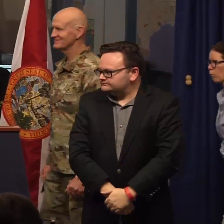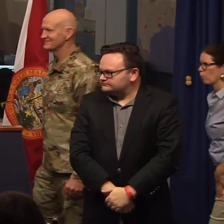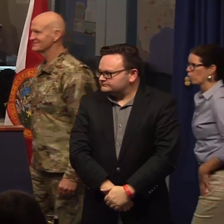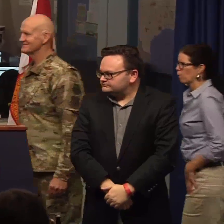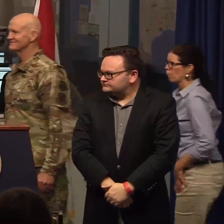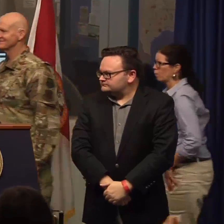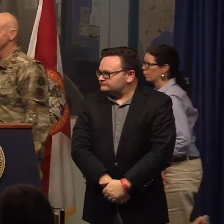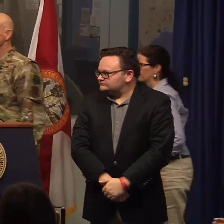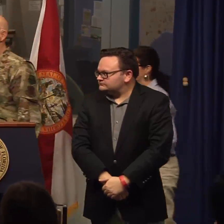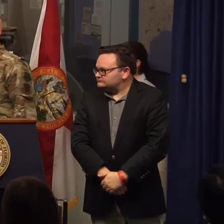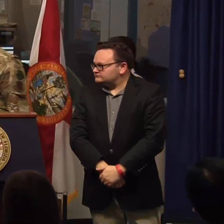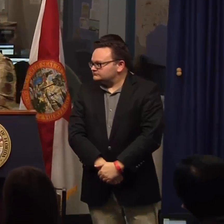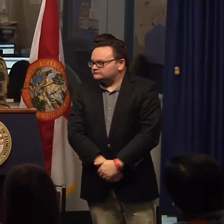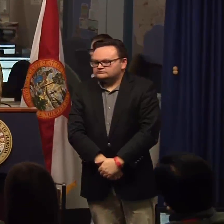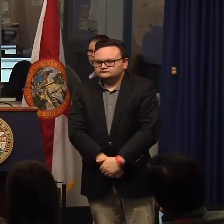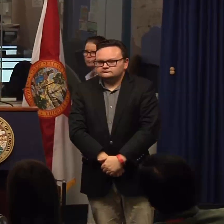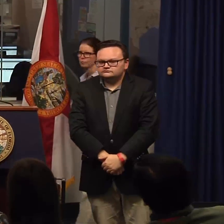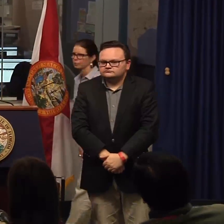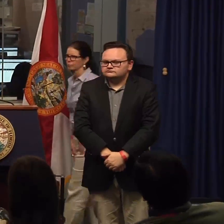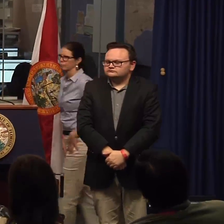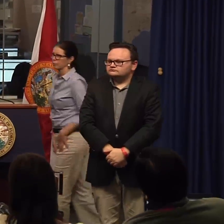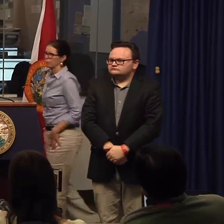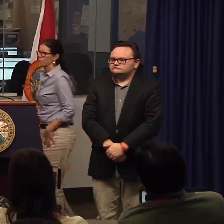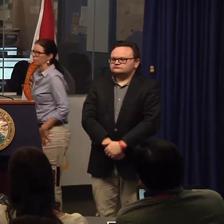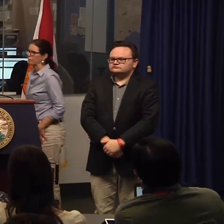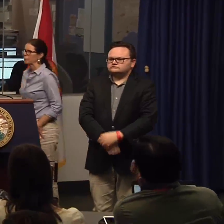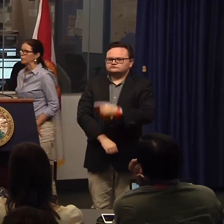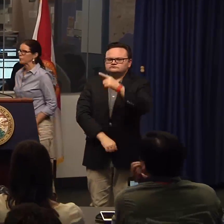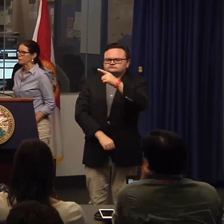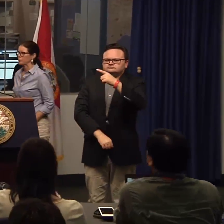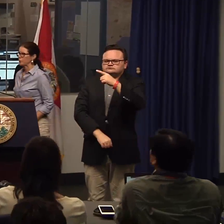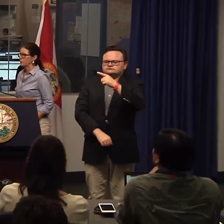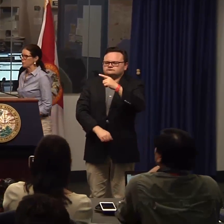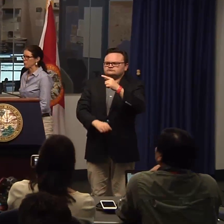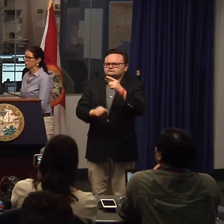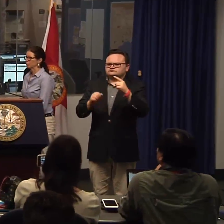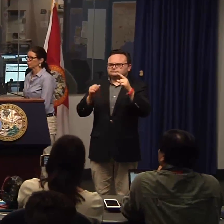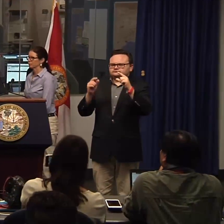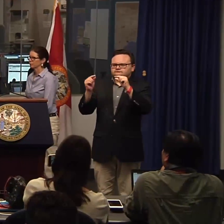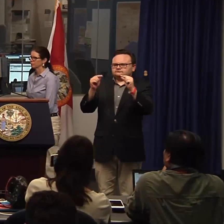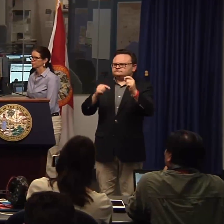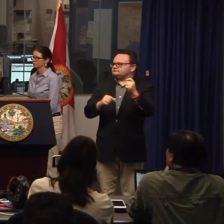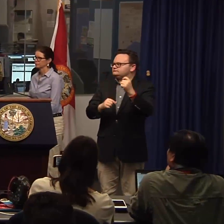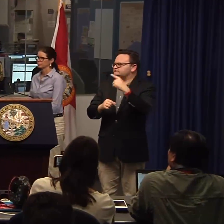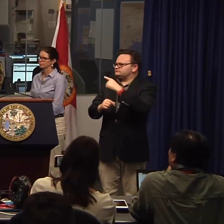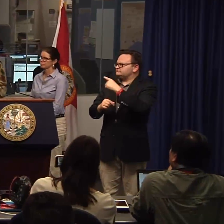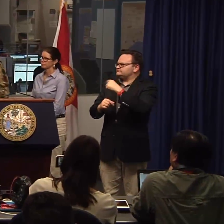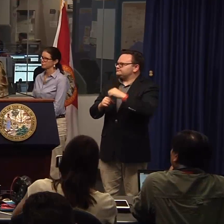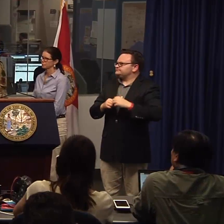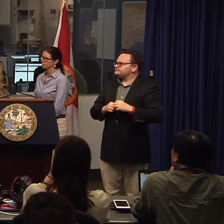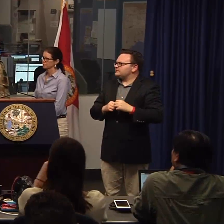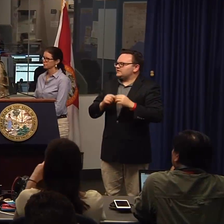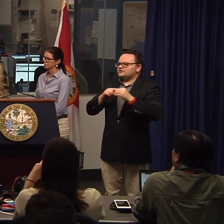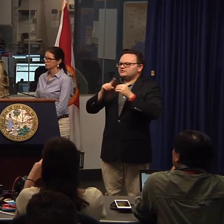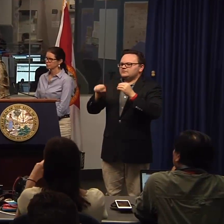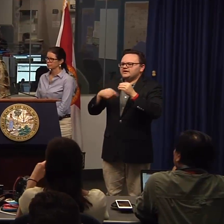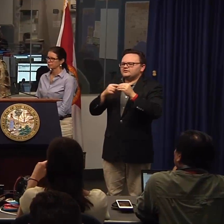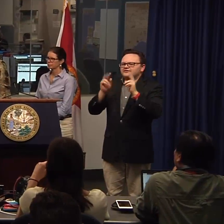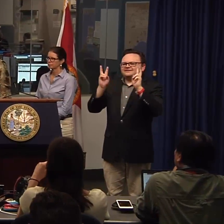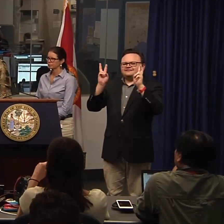TO BE HELPFUL BUT THAT'S JUST NOT SOMETHINGTHAT HAS BEEN PRESENTED TO MEAS BEING SOMETHING THAT WOULD BE NECESSARY AT THIS POINT AND I ALSO THINK IT WOULD CREATE A HUGE AMOUNT OF ISSUES OTHER THAN THAT .